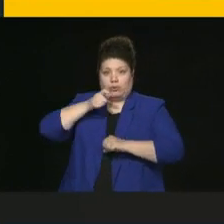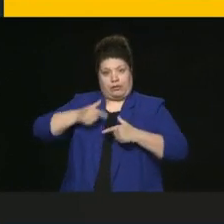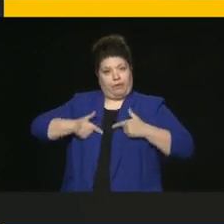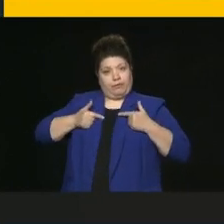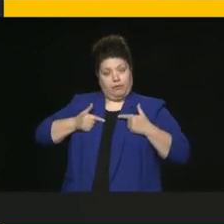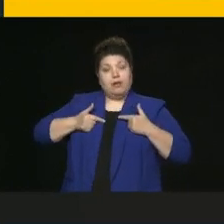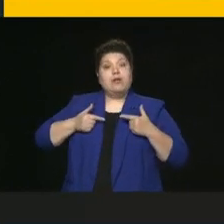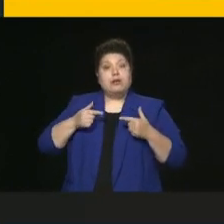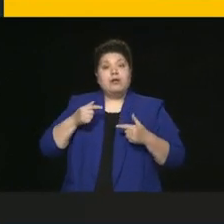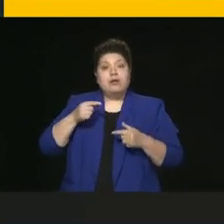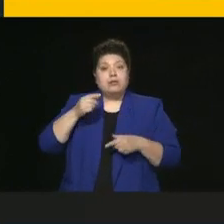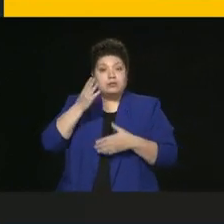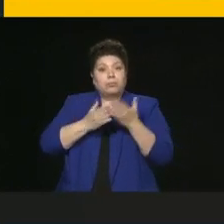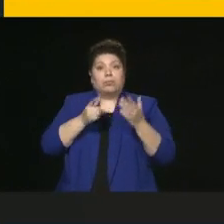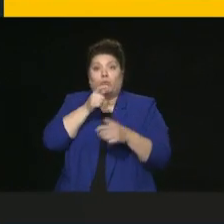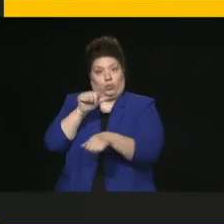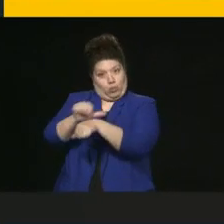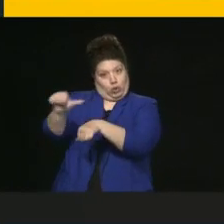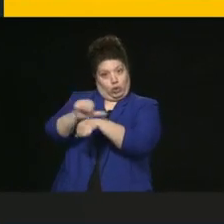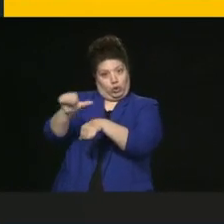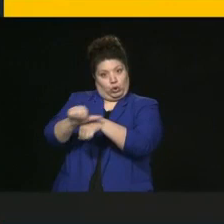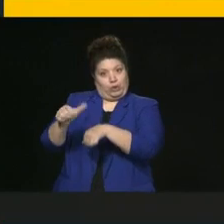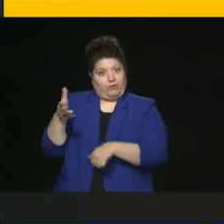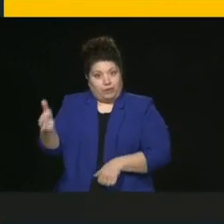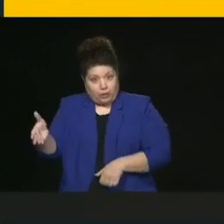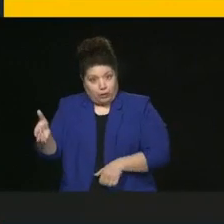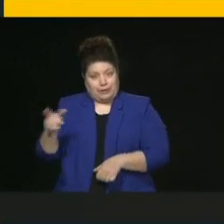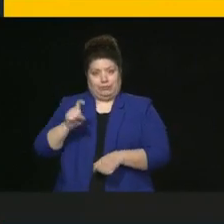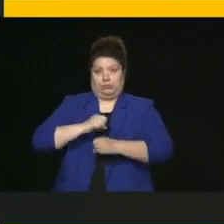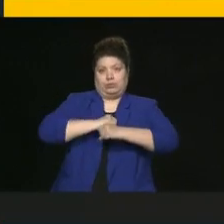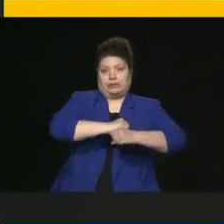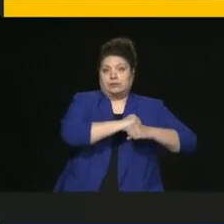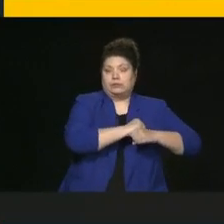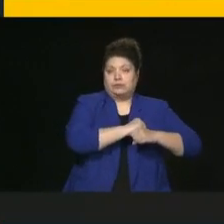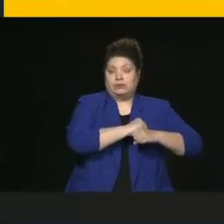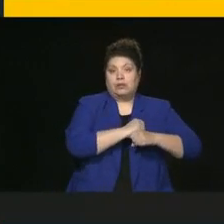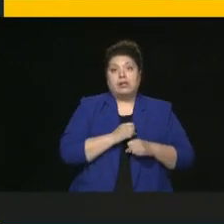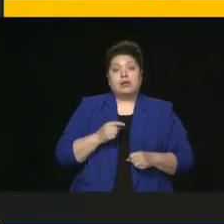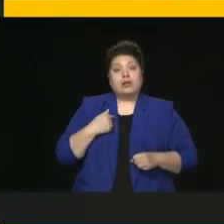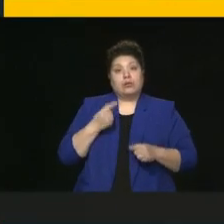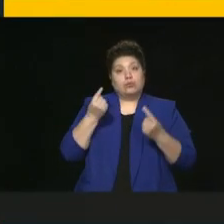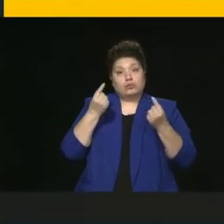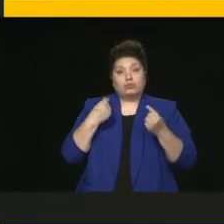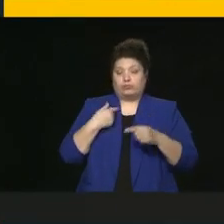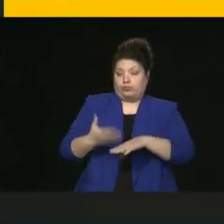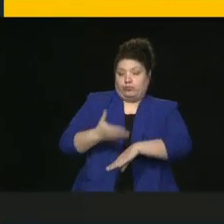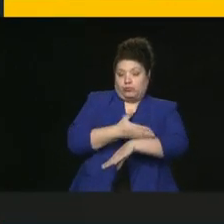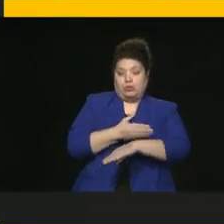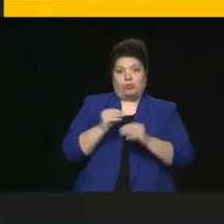LIVING IN LONG-TERM CARE HOMES, BUT ALSO PEOPLE WORKING IN LONG-TERM CARE HOMES.